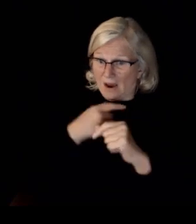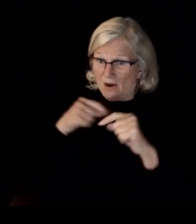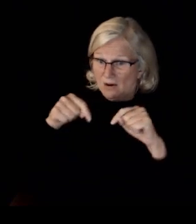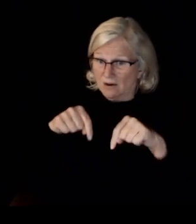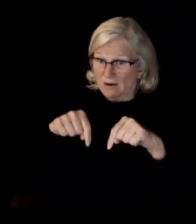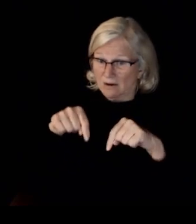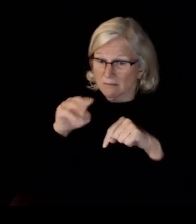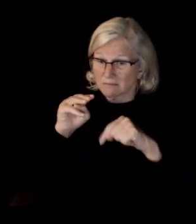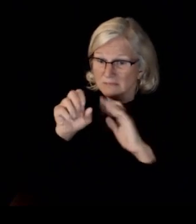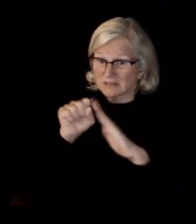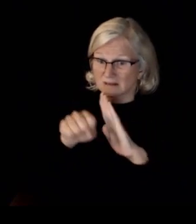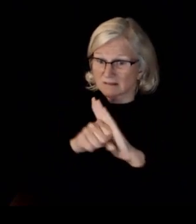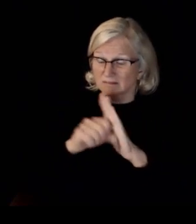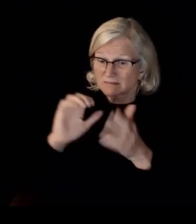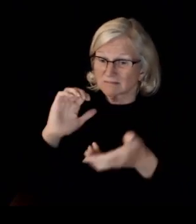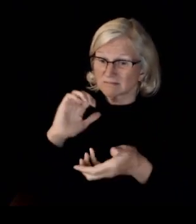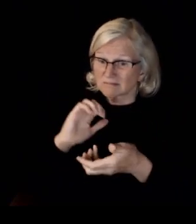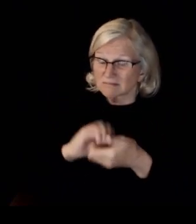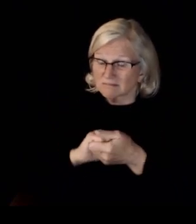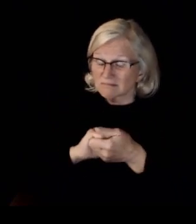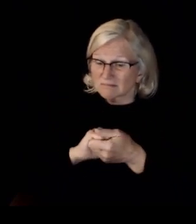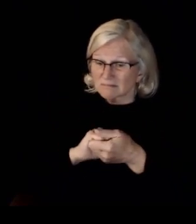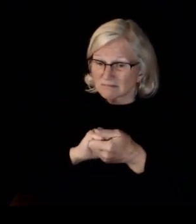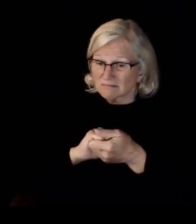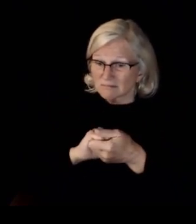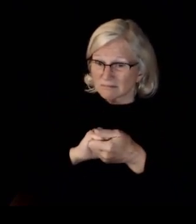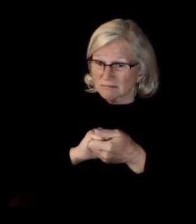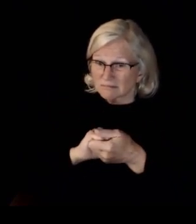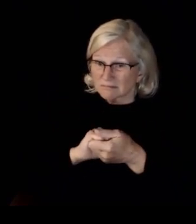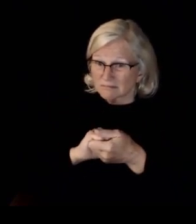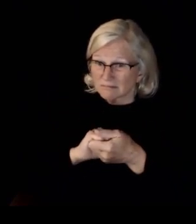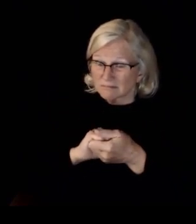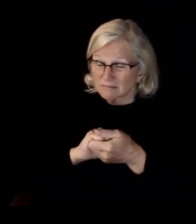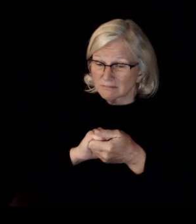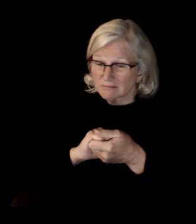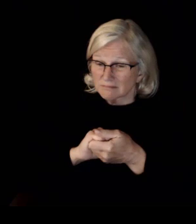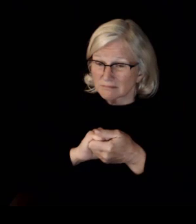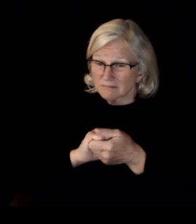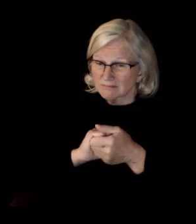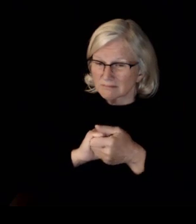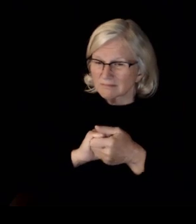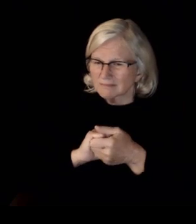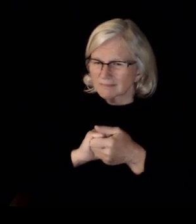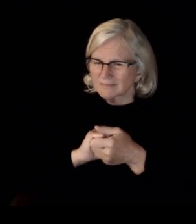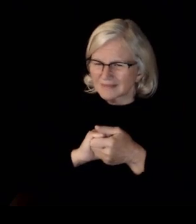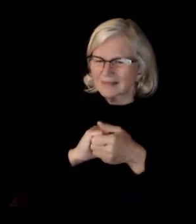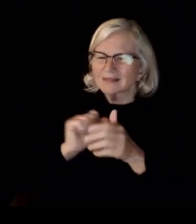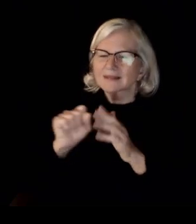We have also been as a state acquiring some supplies to augment what the health systems